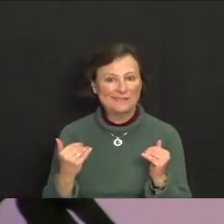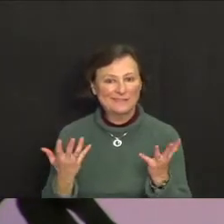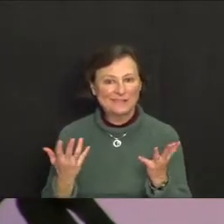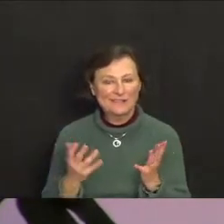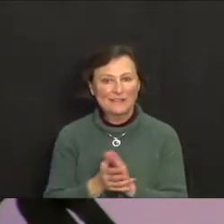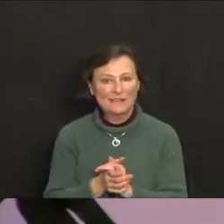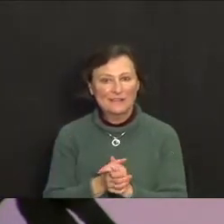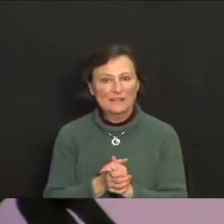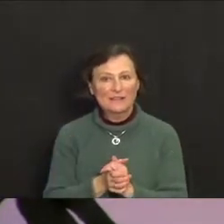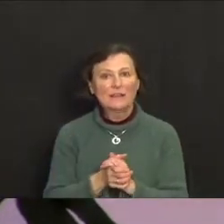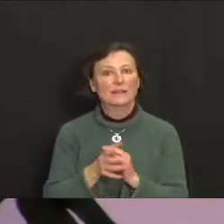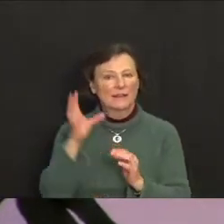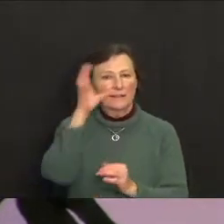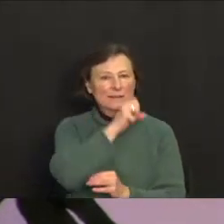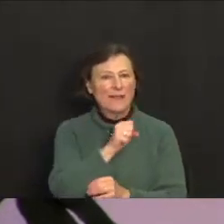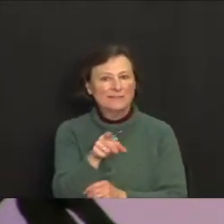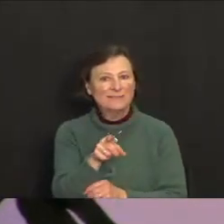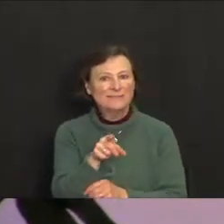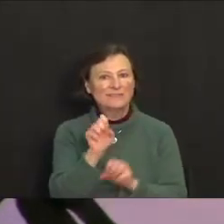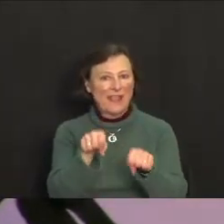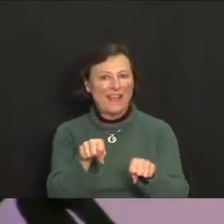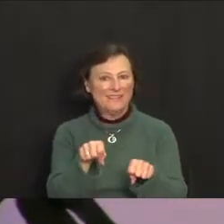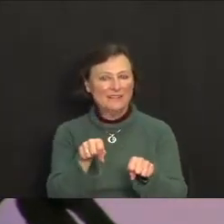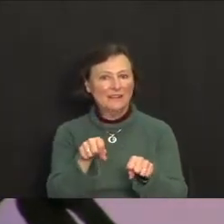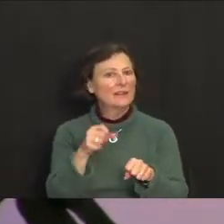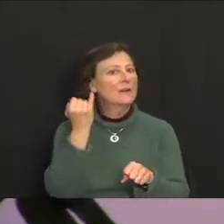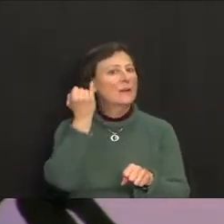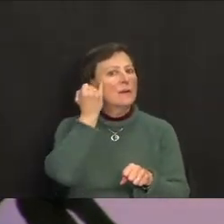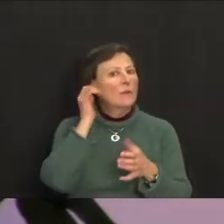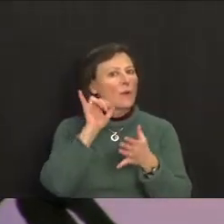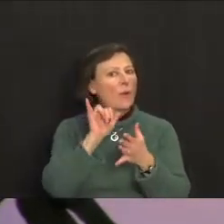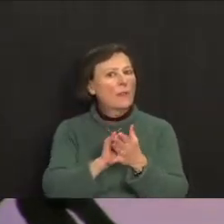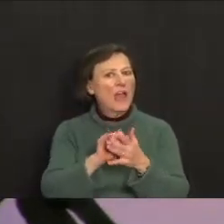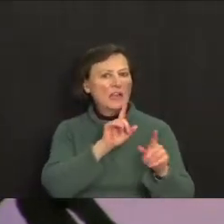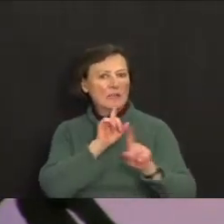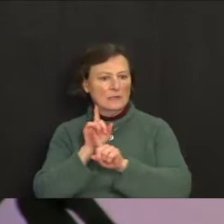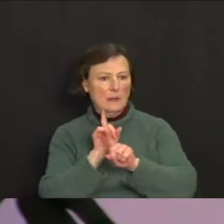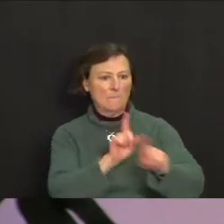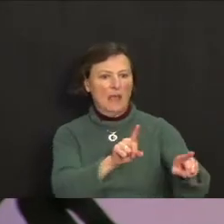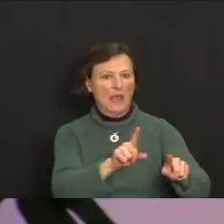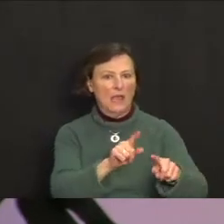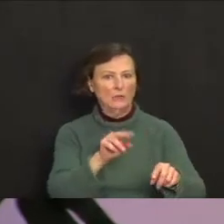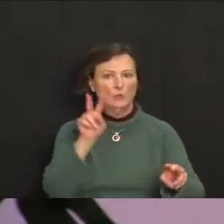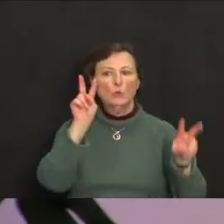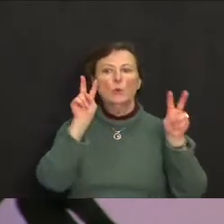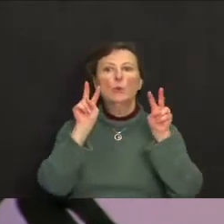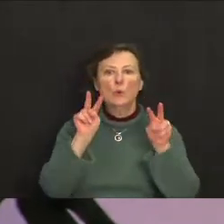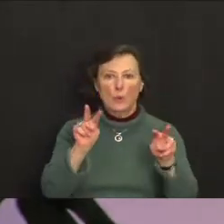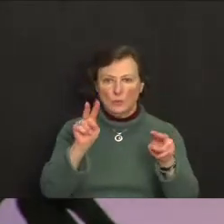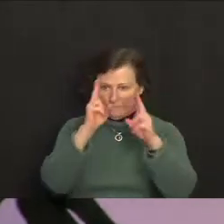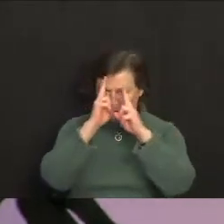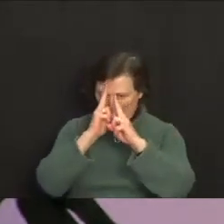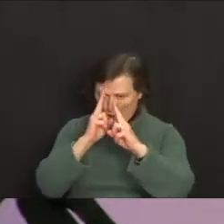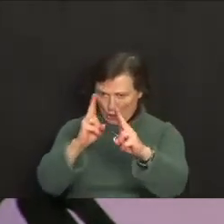You can guess. What about that command to observe the Sabbath - on the seventh day,